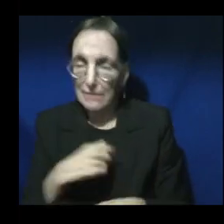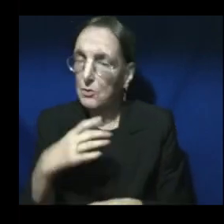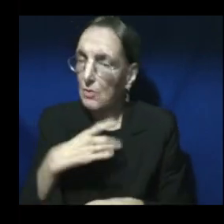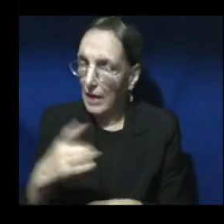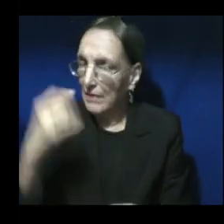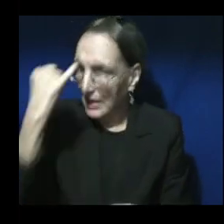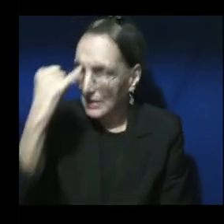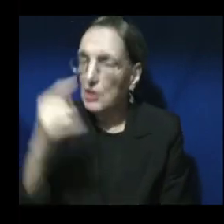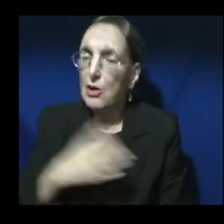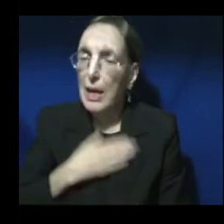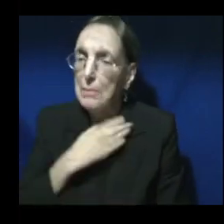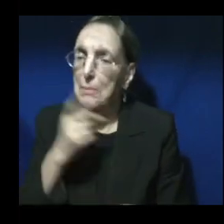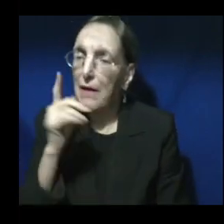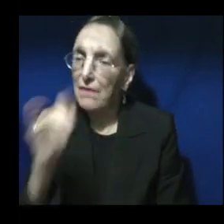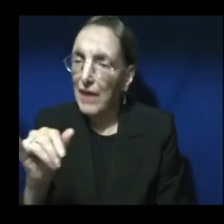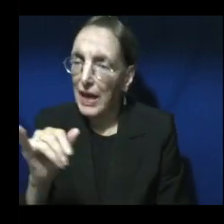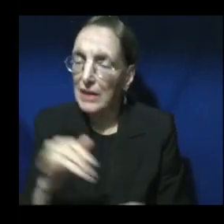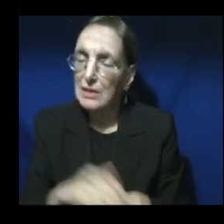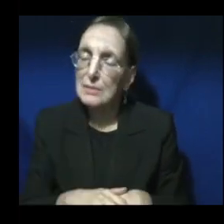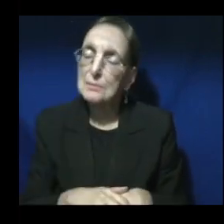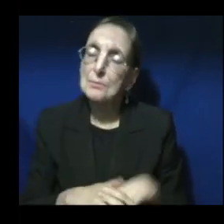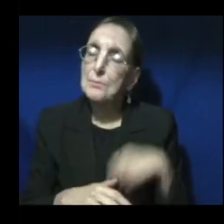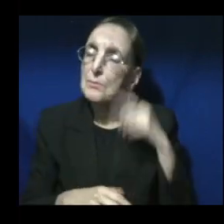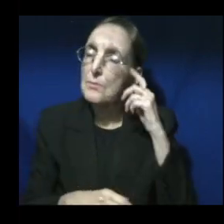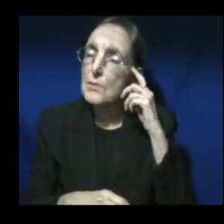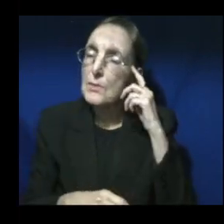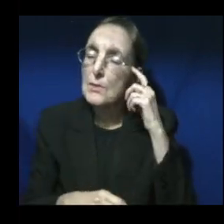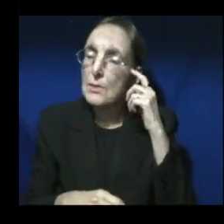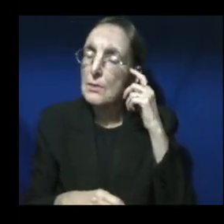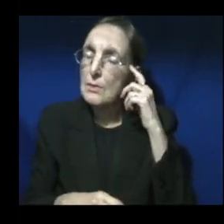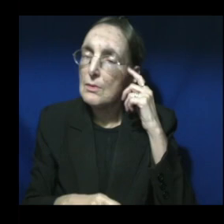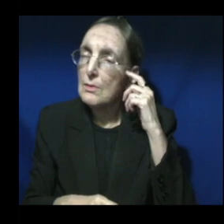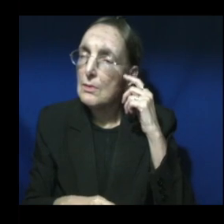“Well, why is it working?” Regardless whether you like him or not, why is what he’s doing working?